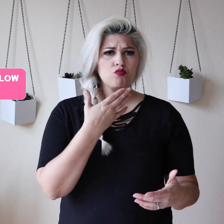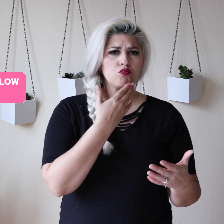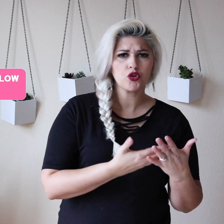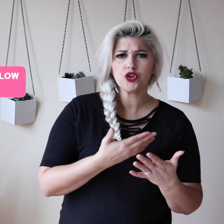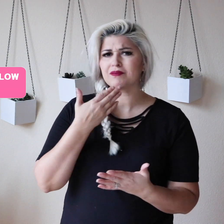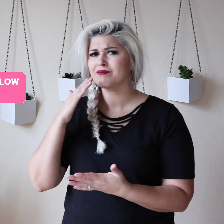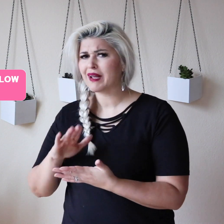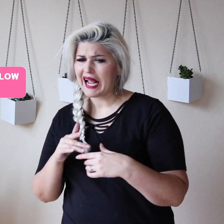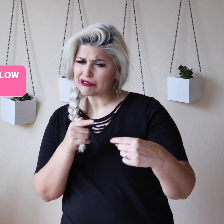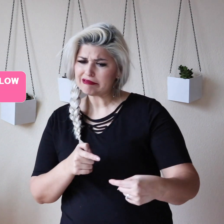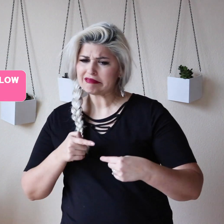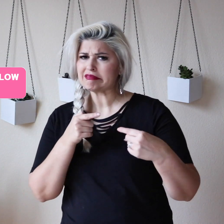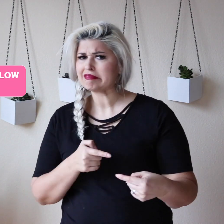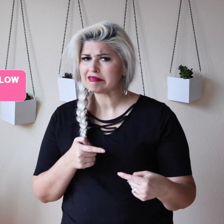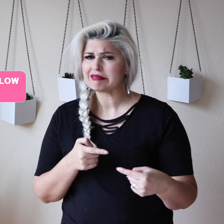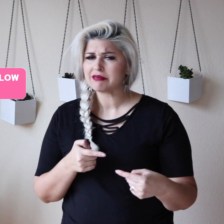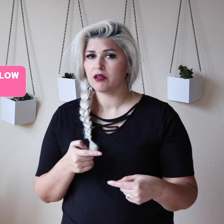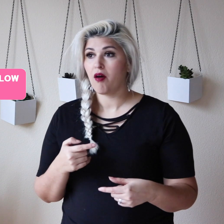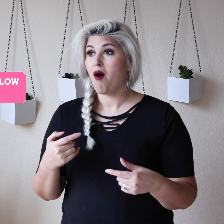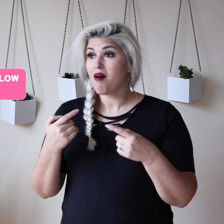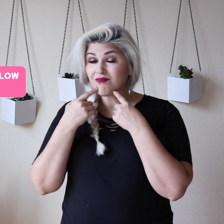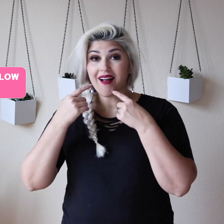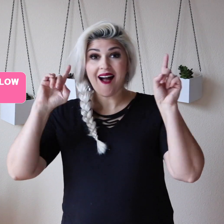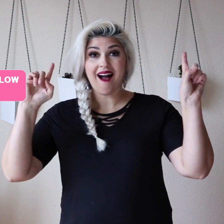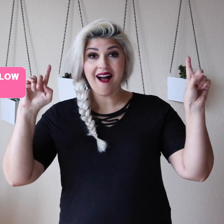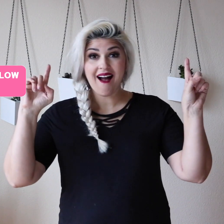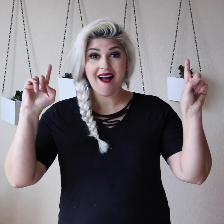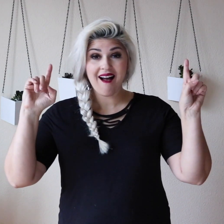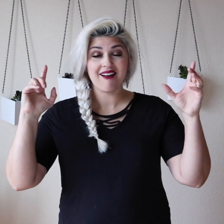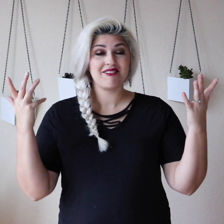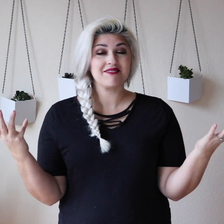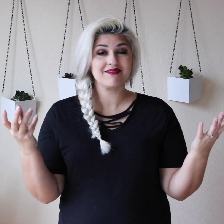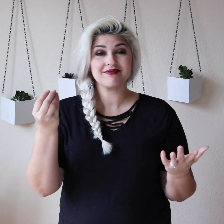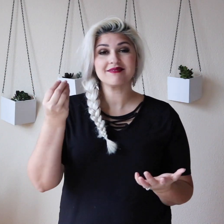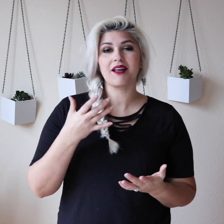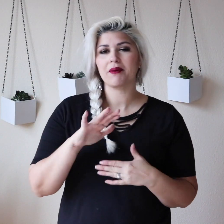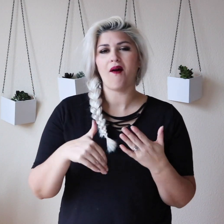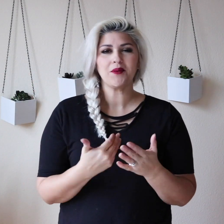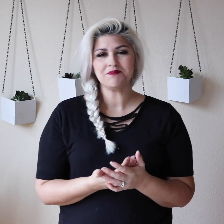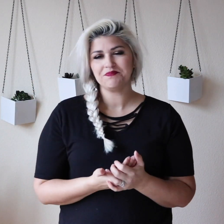Okay, so let me know if you did good, bad you struggled or it was super successful and easy for you. Let me know.